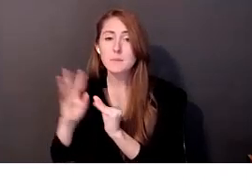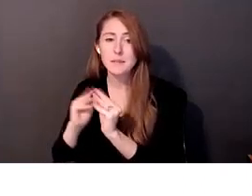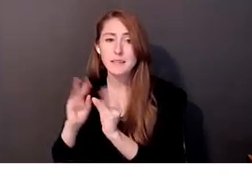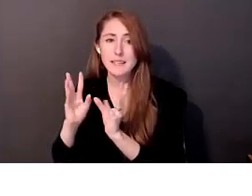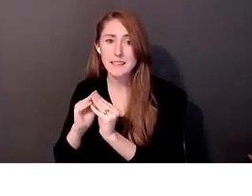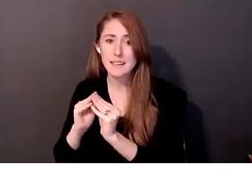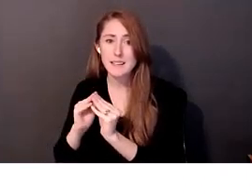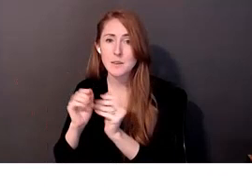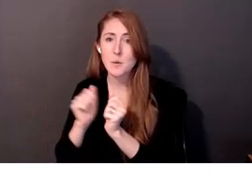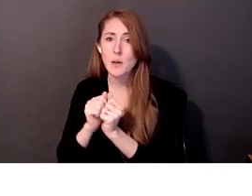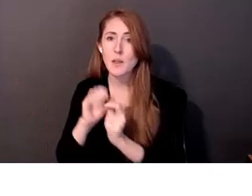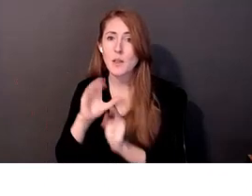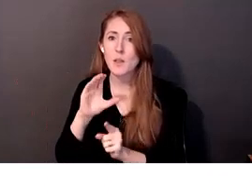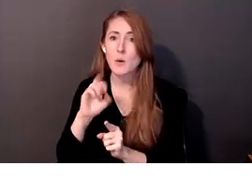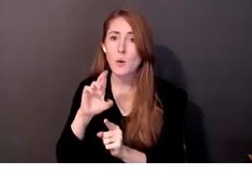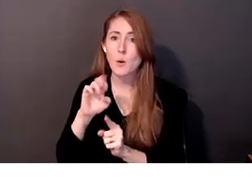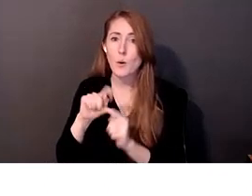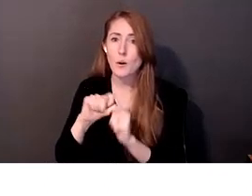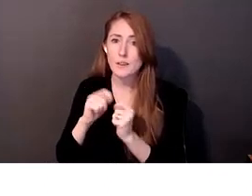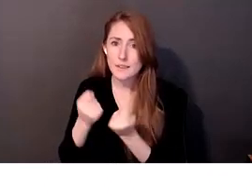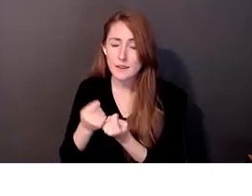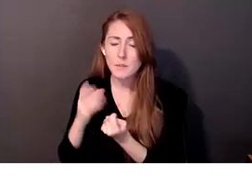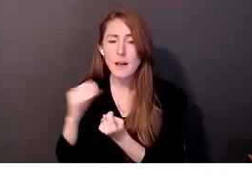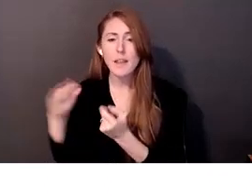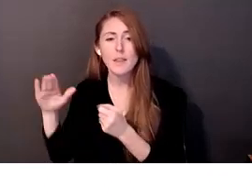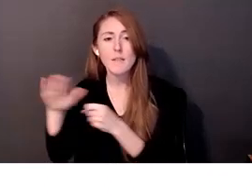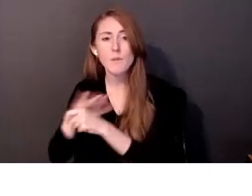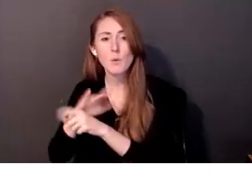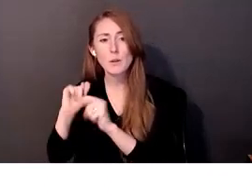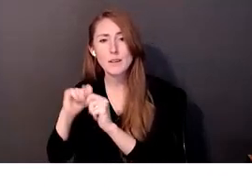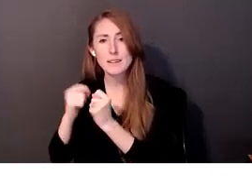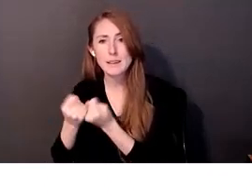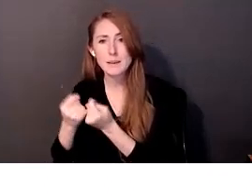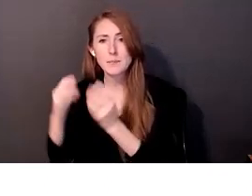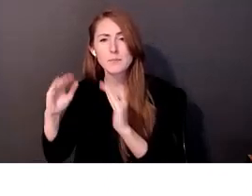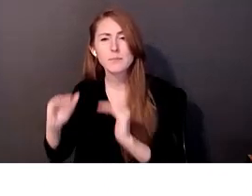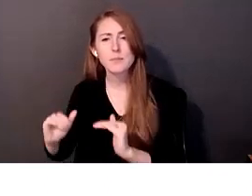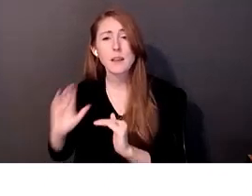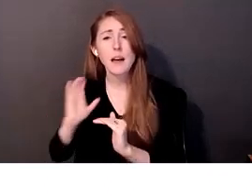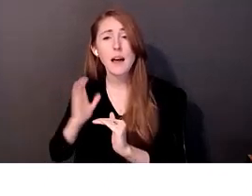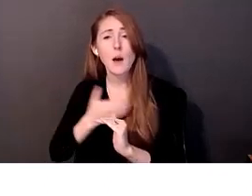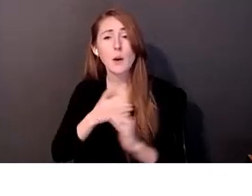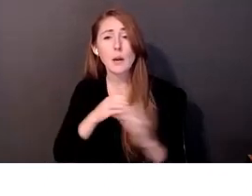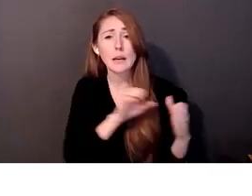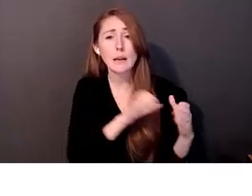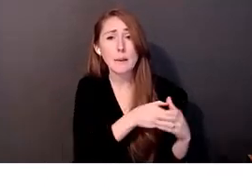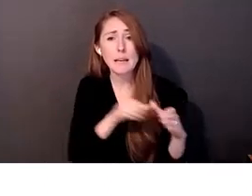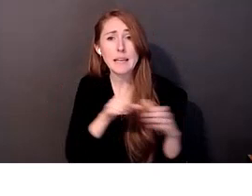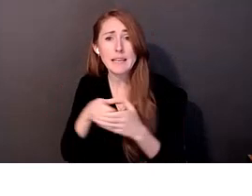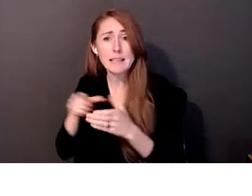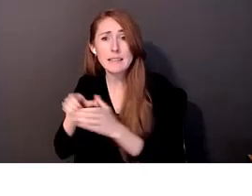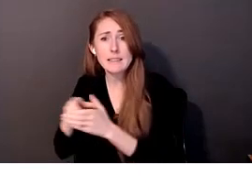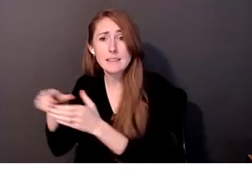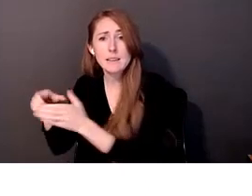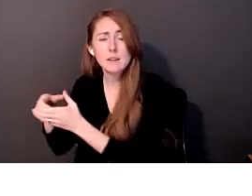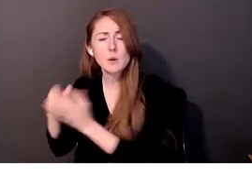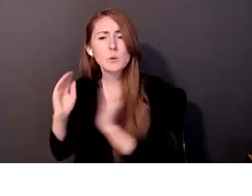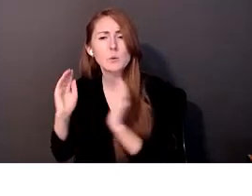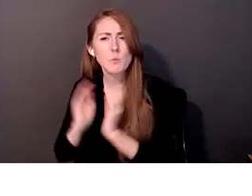as well as with the small committees, as I mentioned. We used to meet at least once a month,